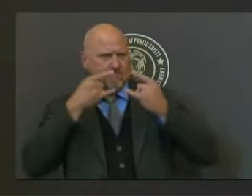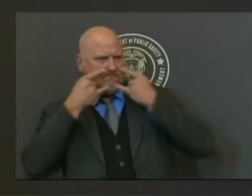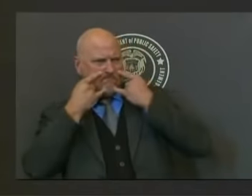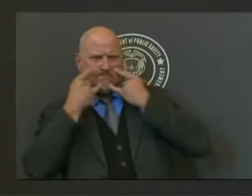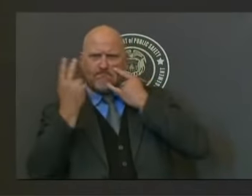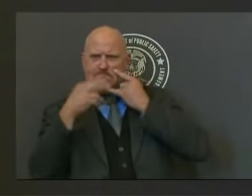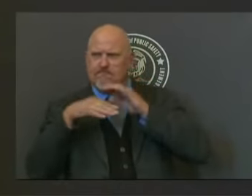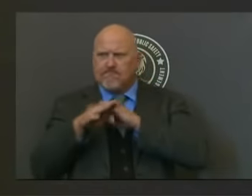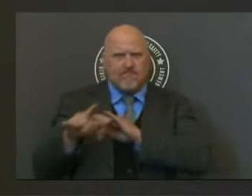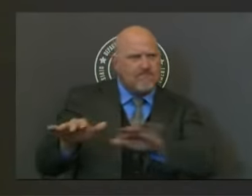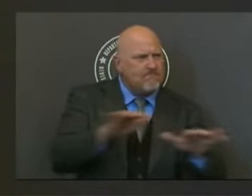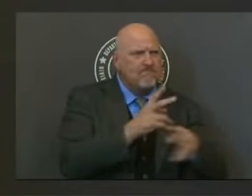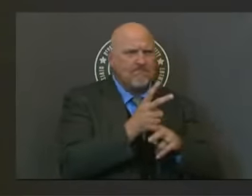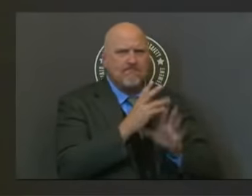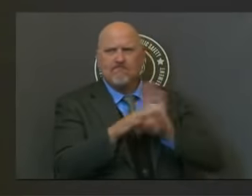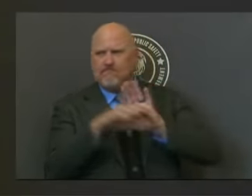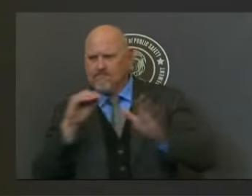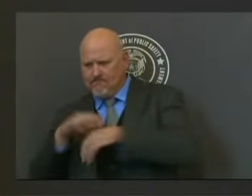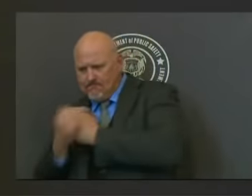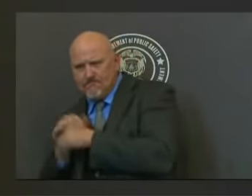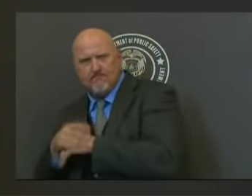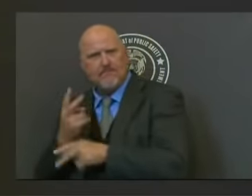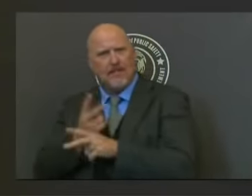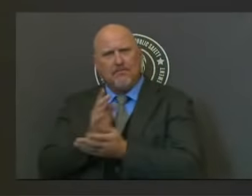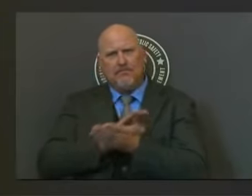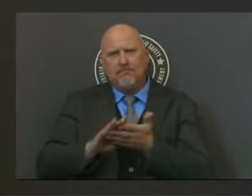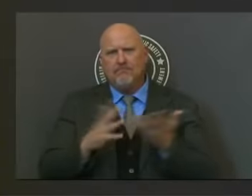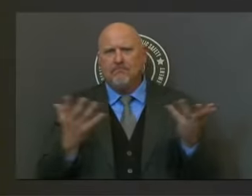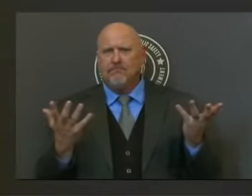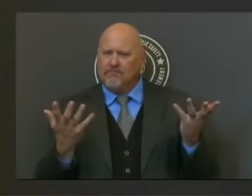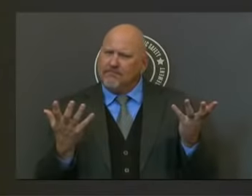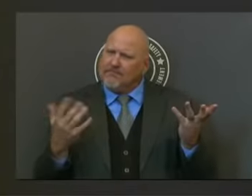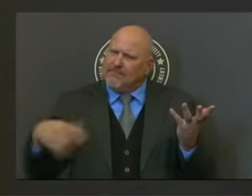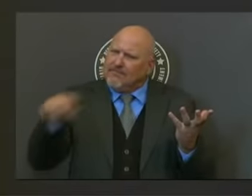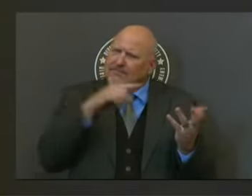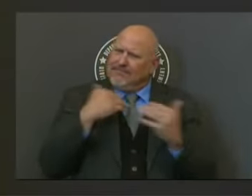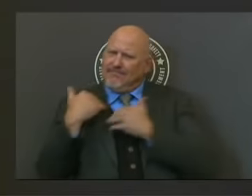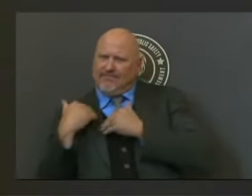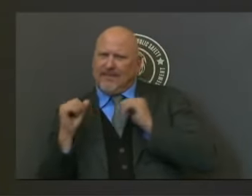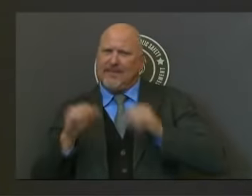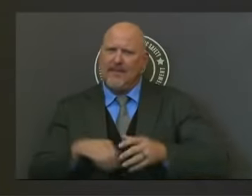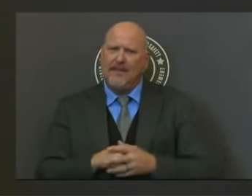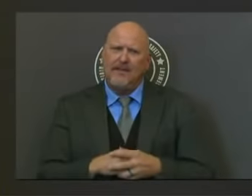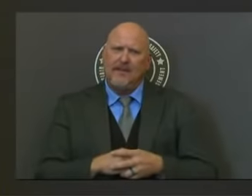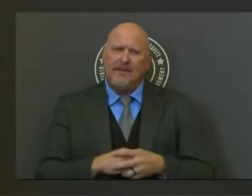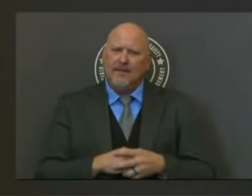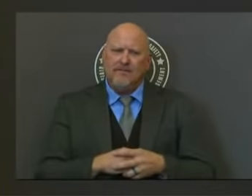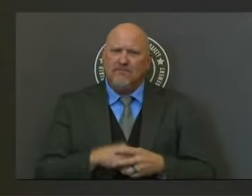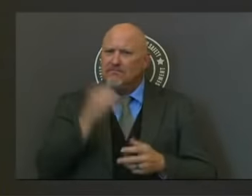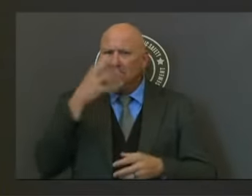I've just reviewed and that you've heard the governor Dr